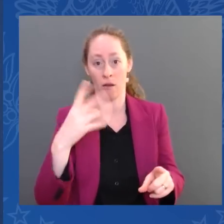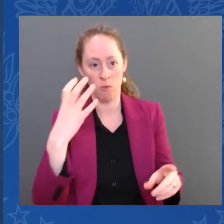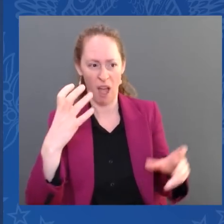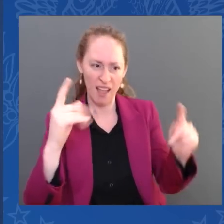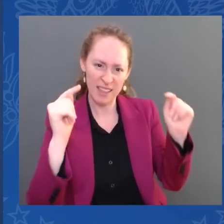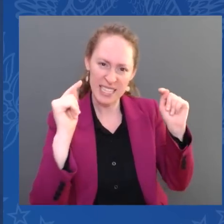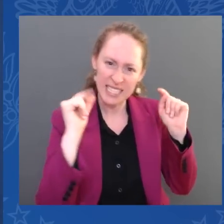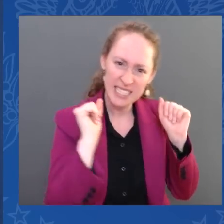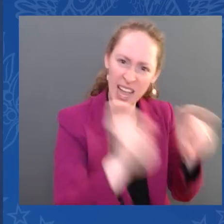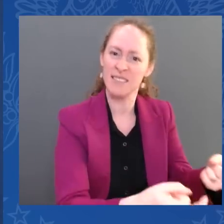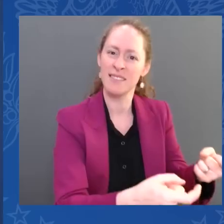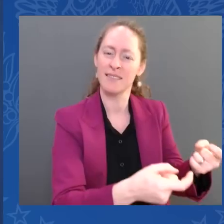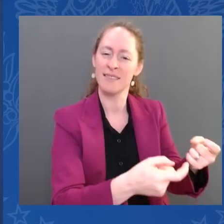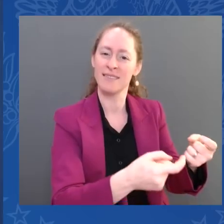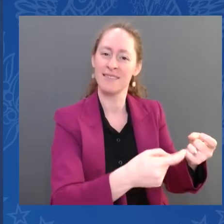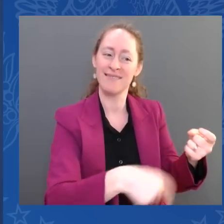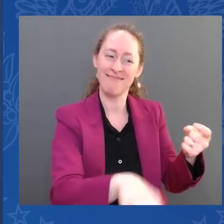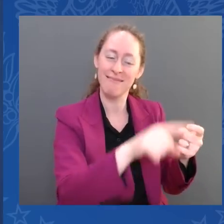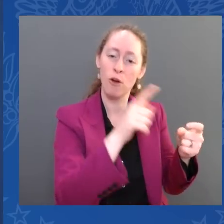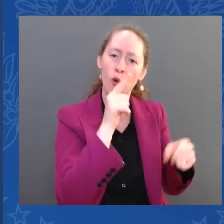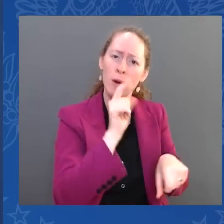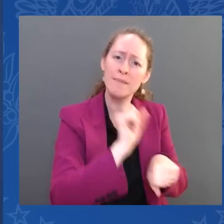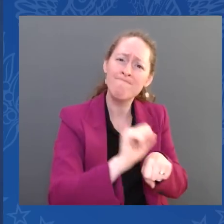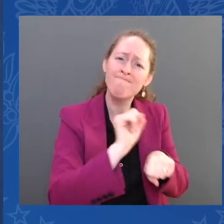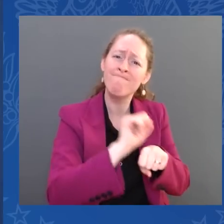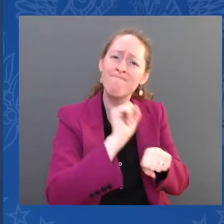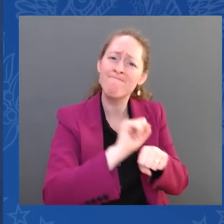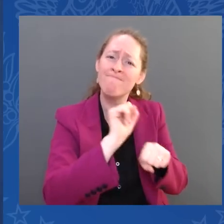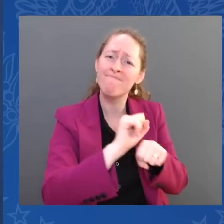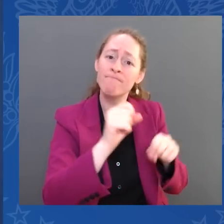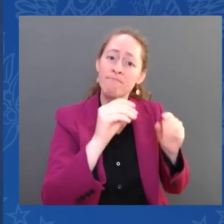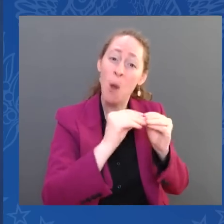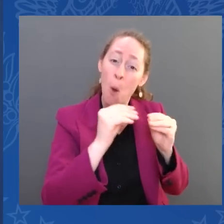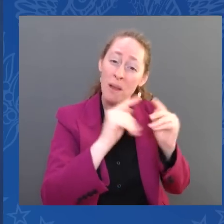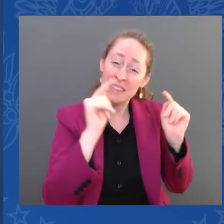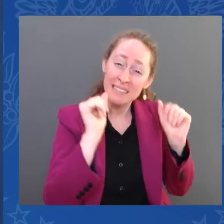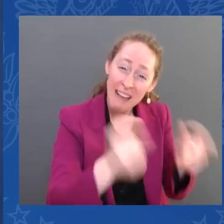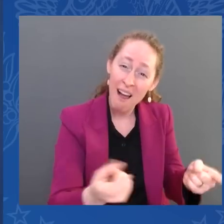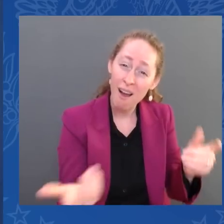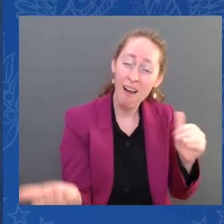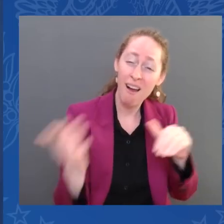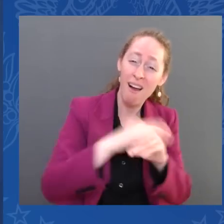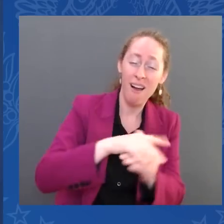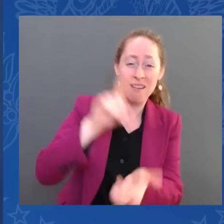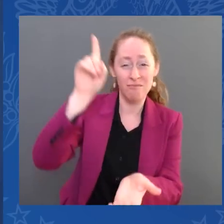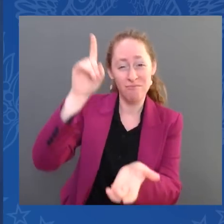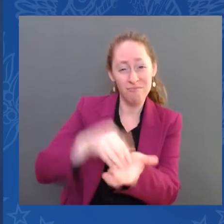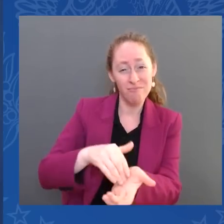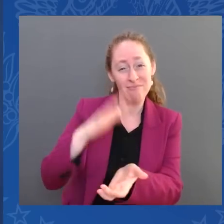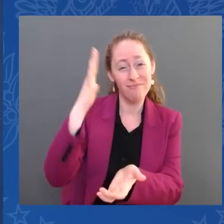put Medicare and Social Security -- Medicaid -- excuse me -- Social Security and Medicaid